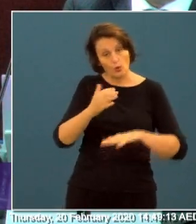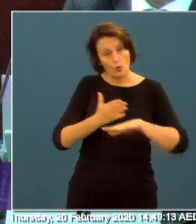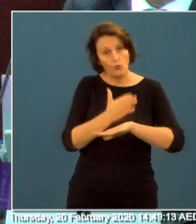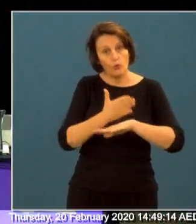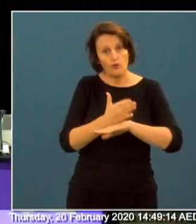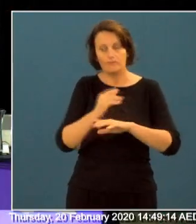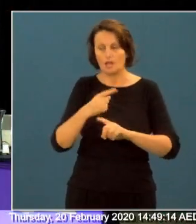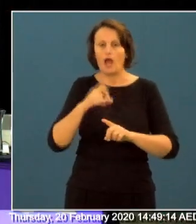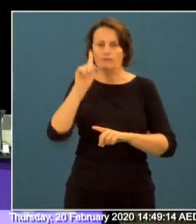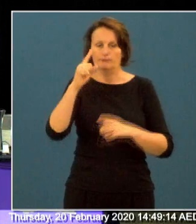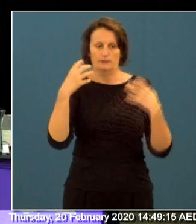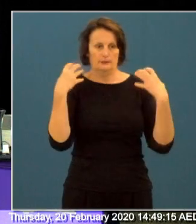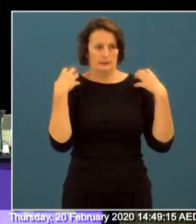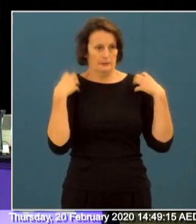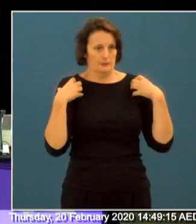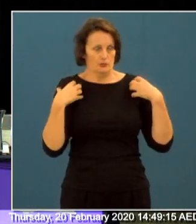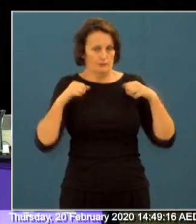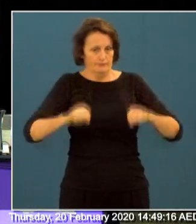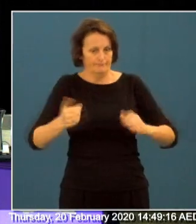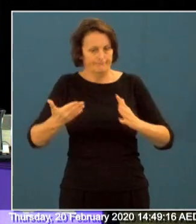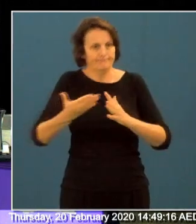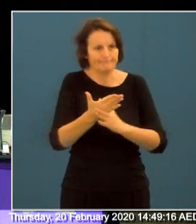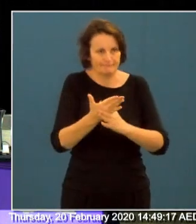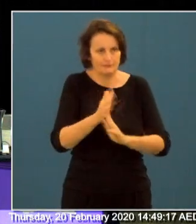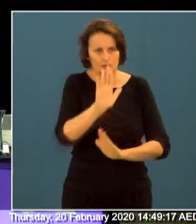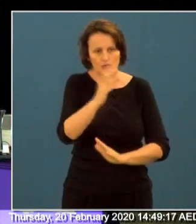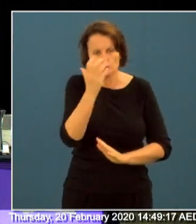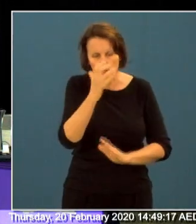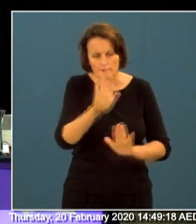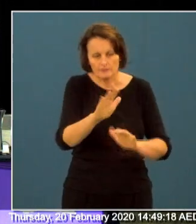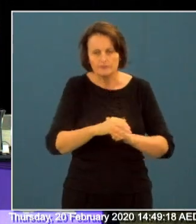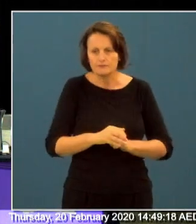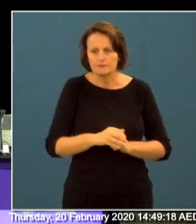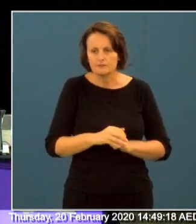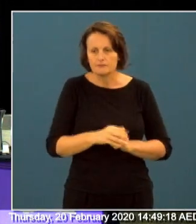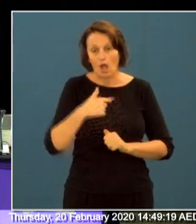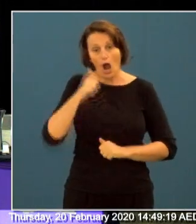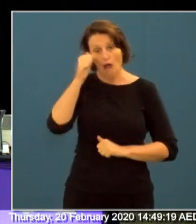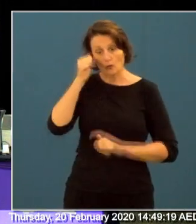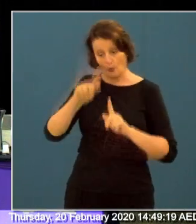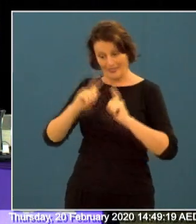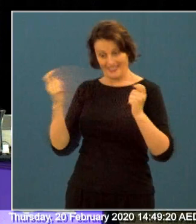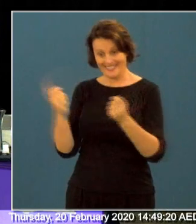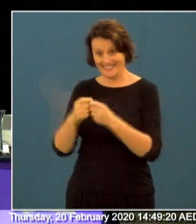Sorry. Just... MS WRIGHT: I'm sorry. ...before we get to that, I appreciate that you're not operational, as it were, just yet.